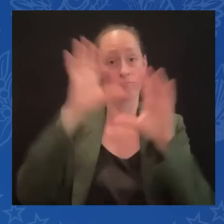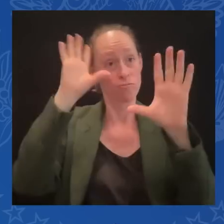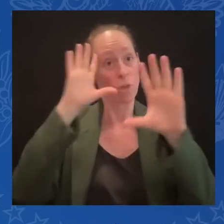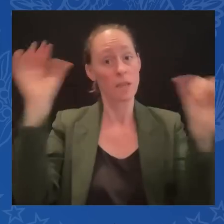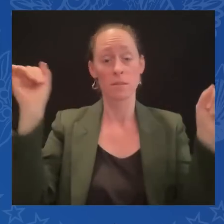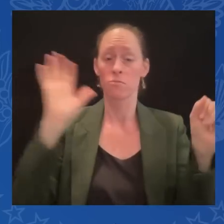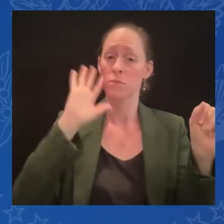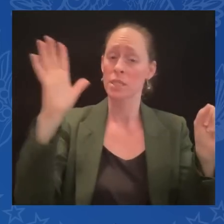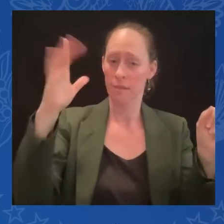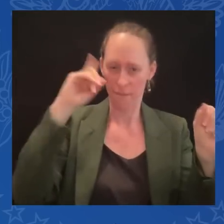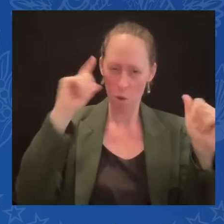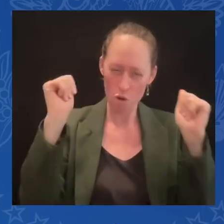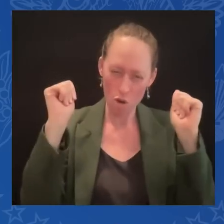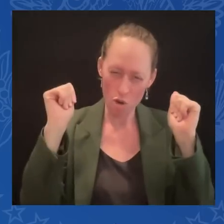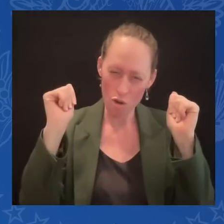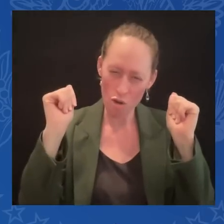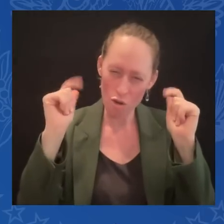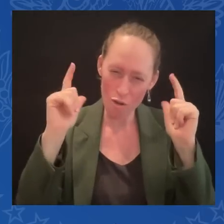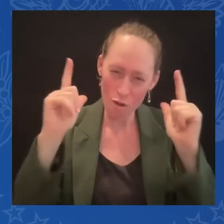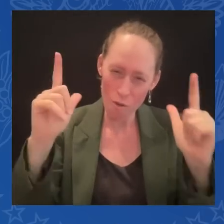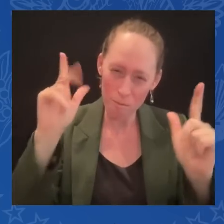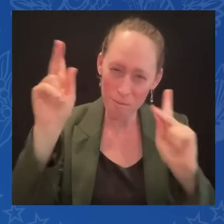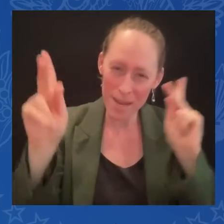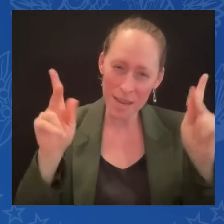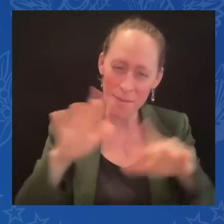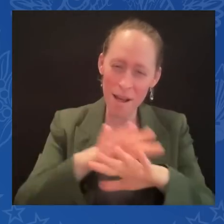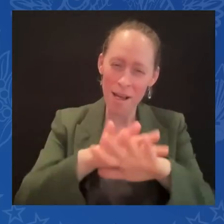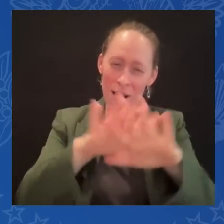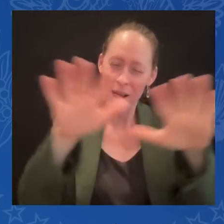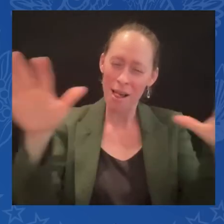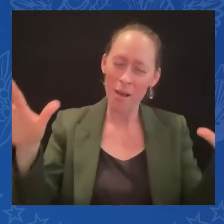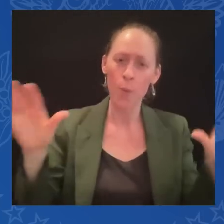Your administration's record of delivering for this great state